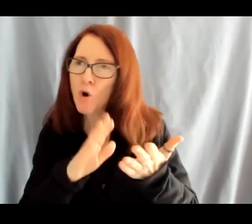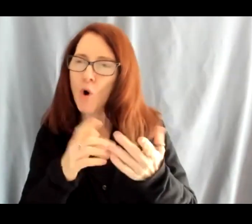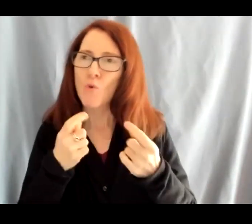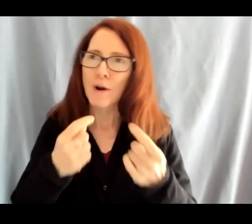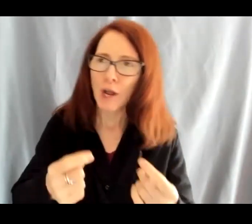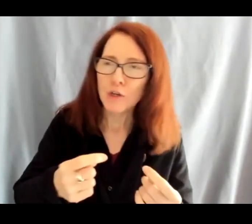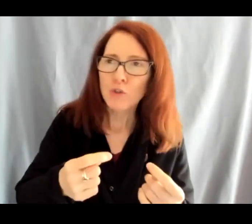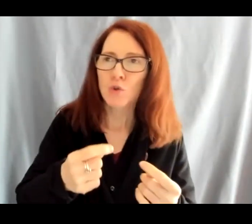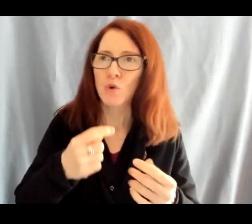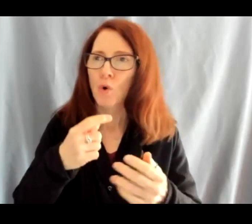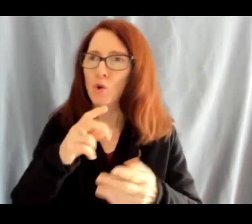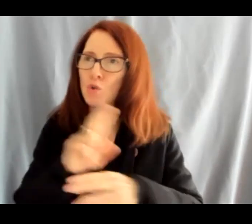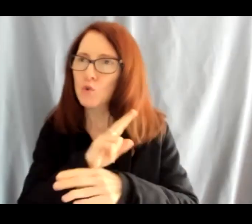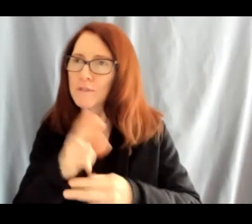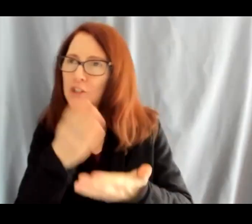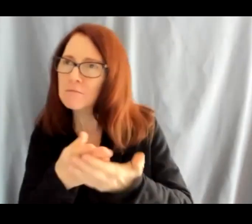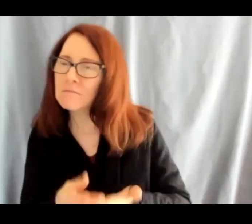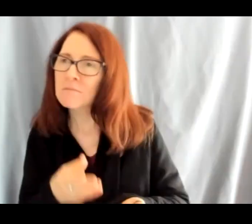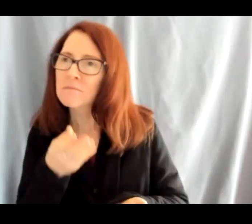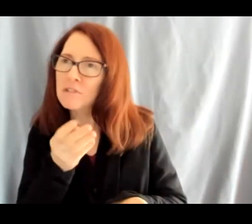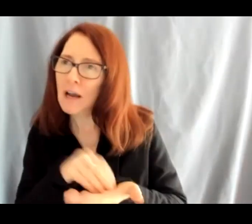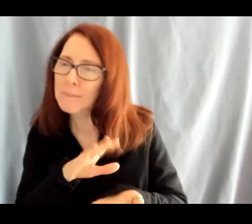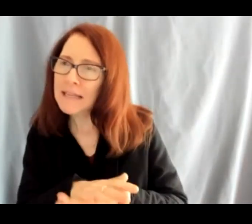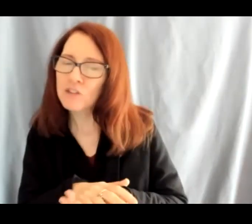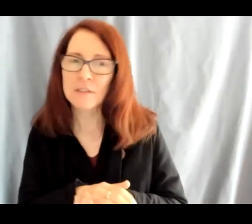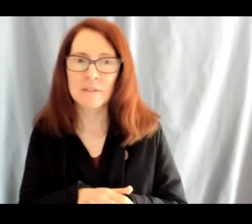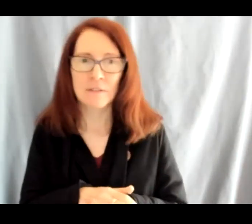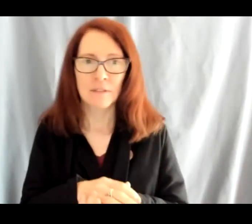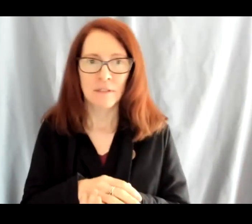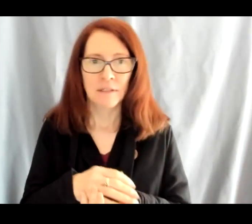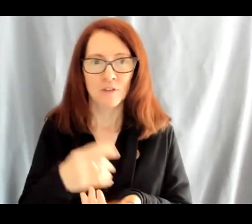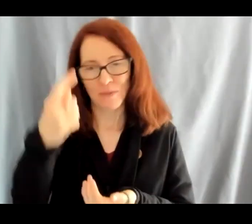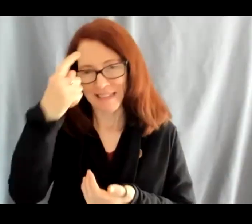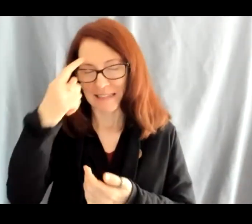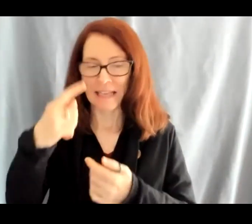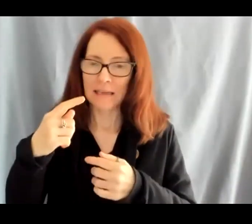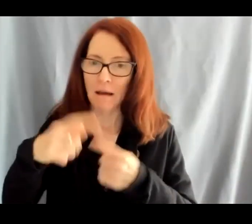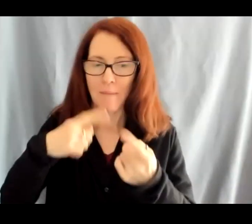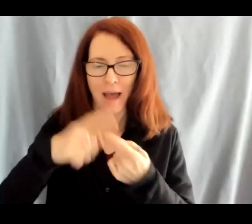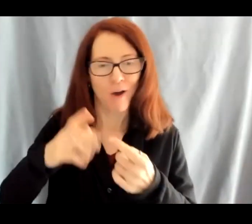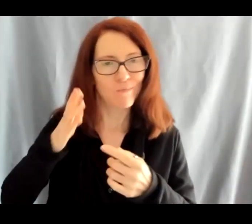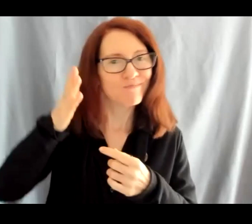like the difference between oh it might be a little bit different or a little bit difficult to have an animal in the